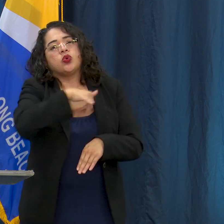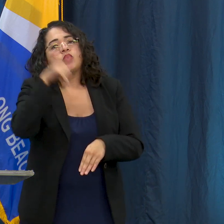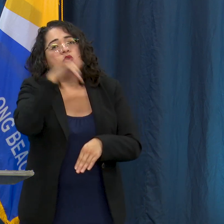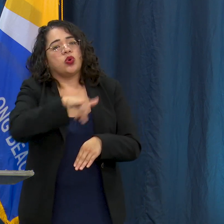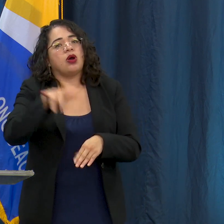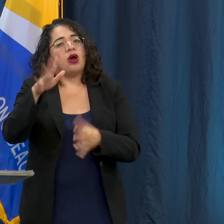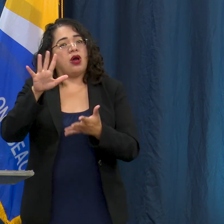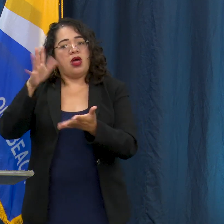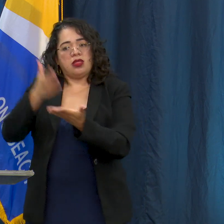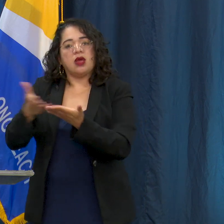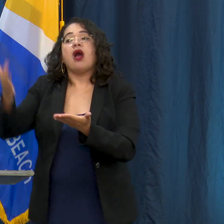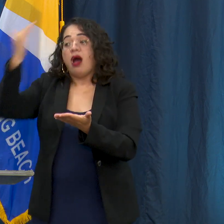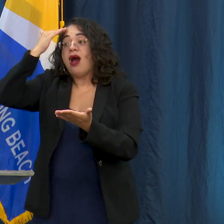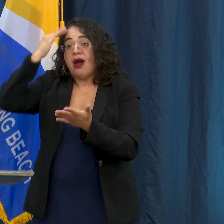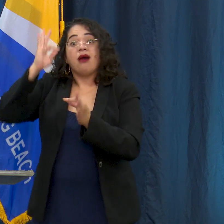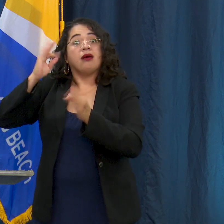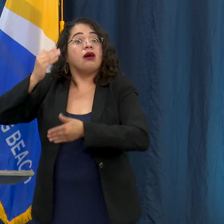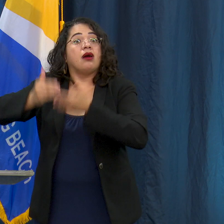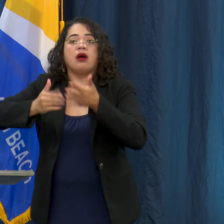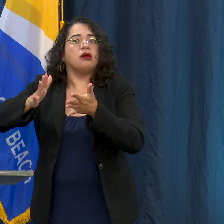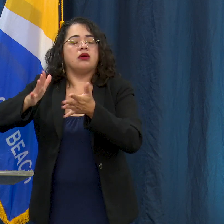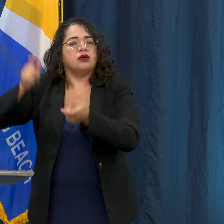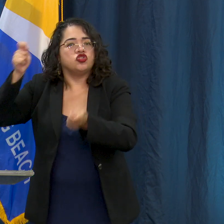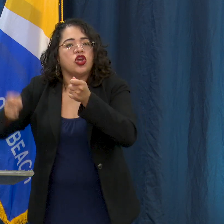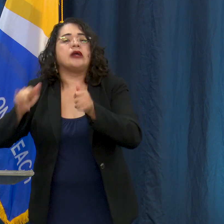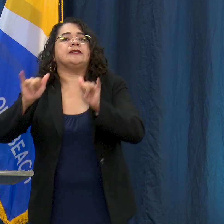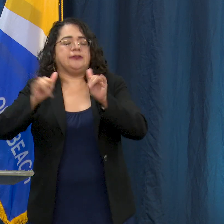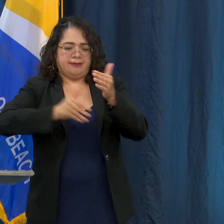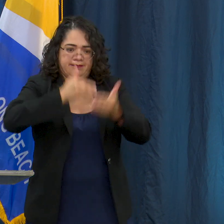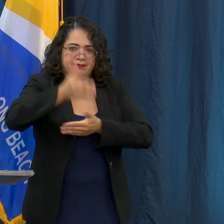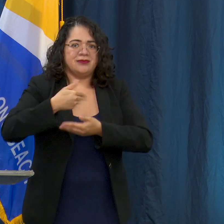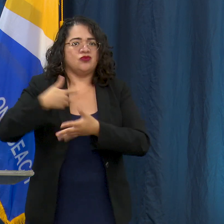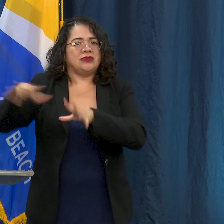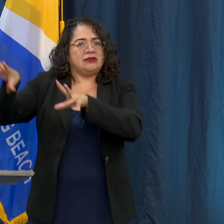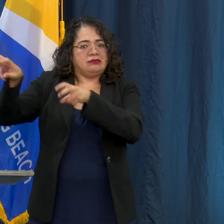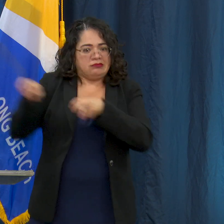recommendations that protect the public's health and decrease deaths and